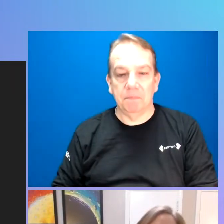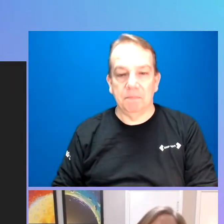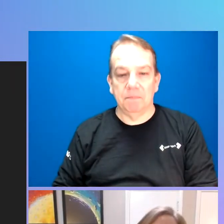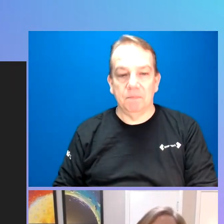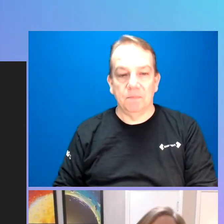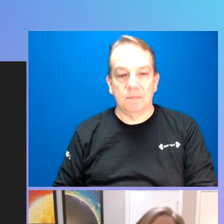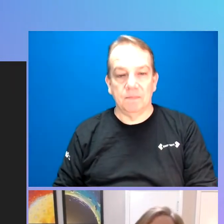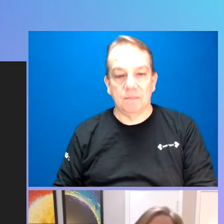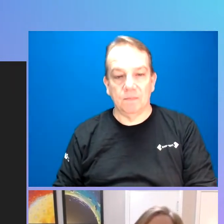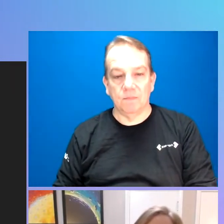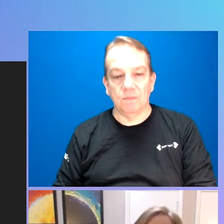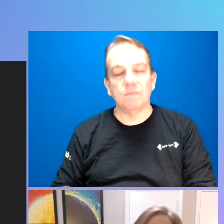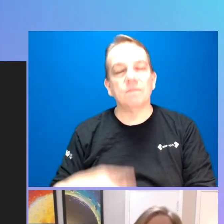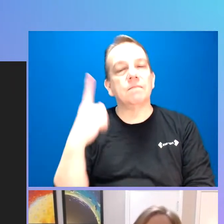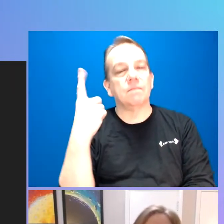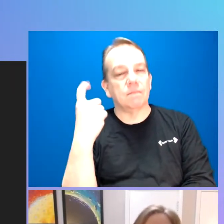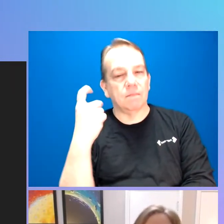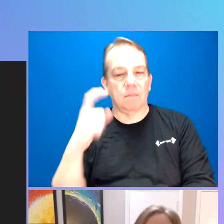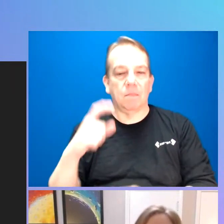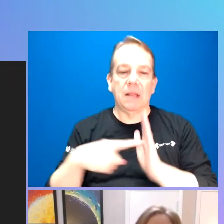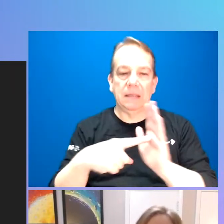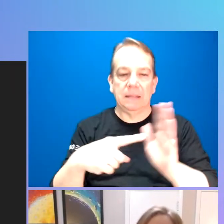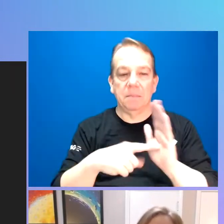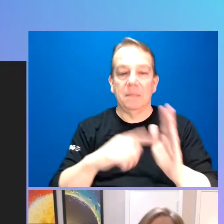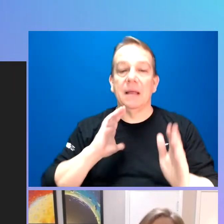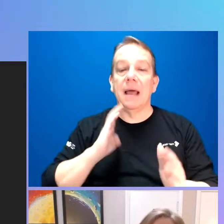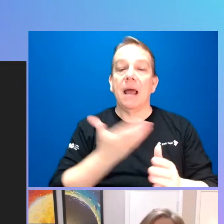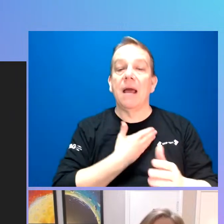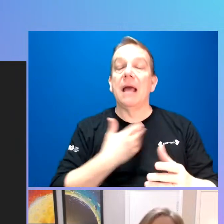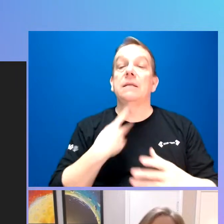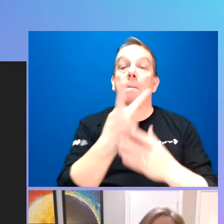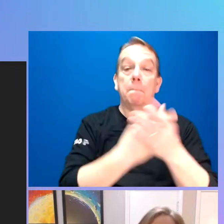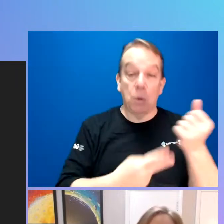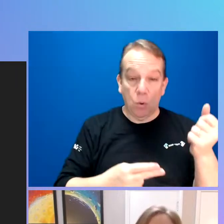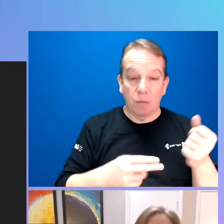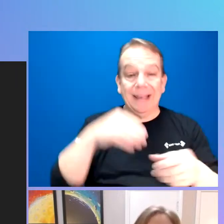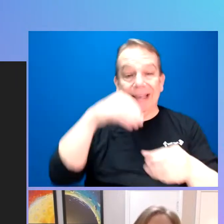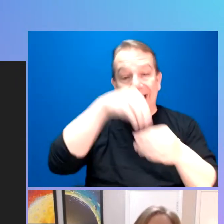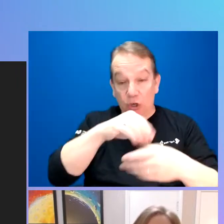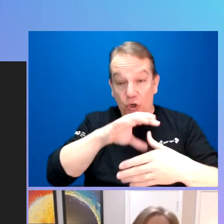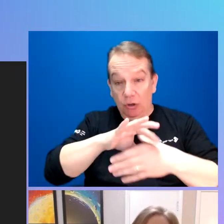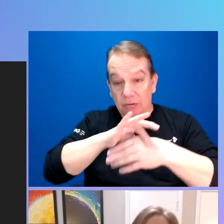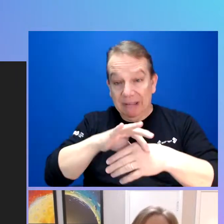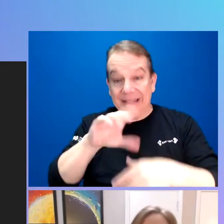example. But this time our element has both inner text and